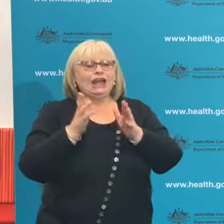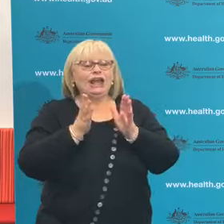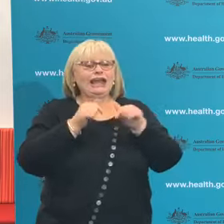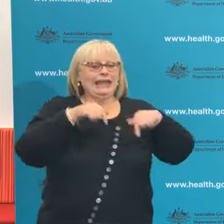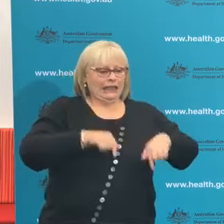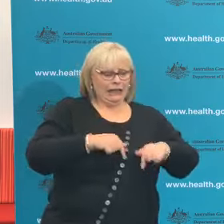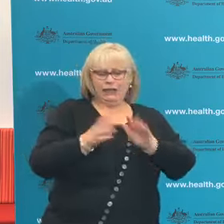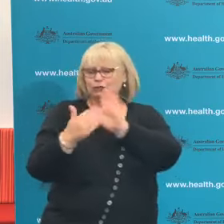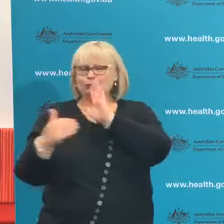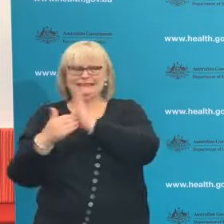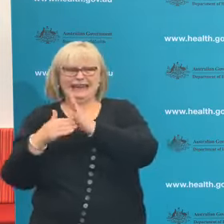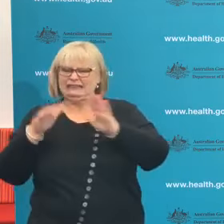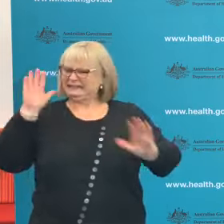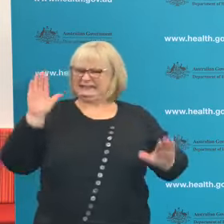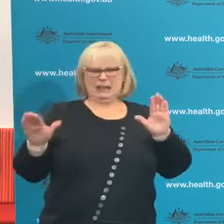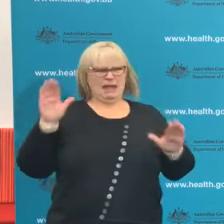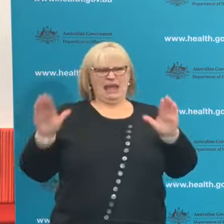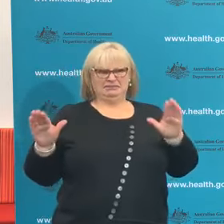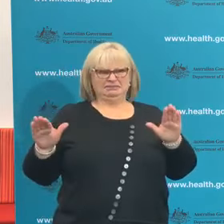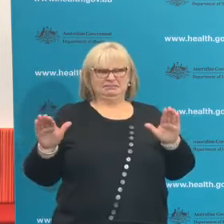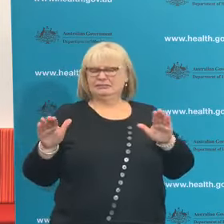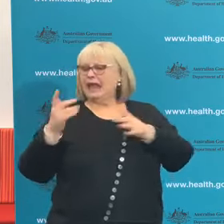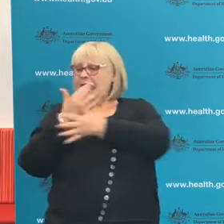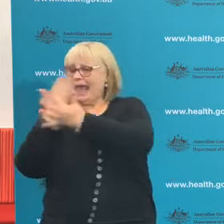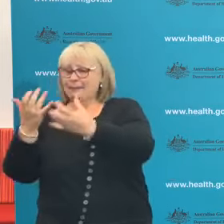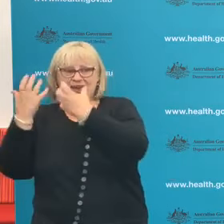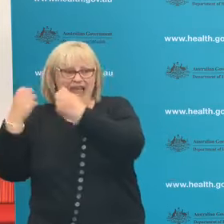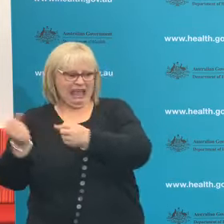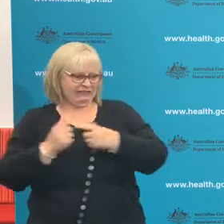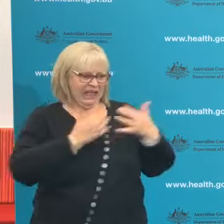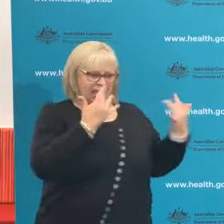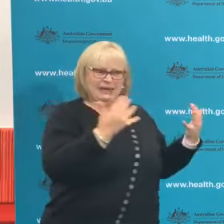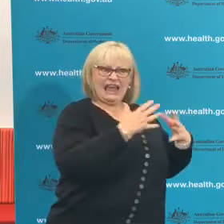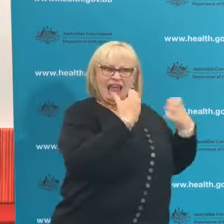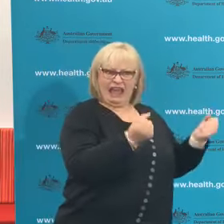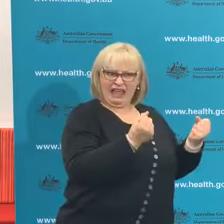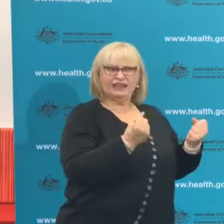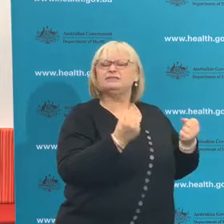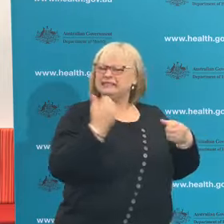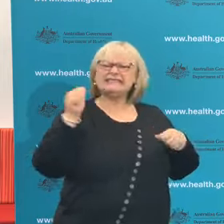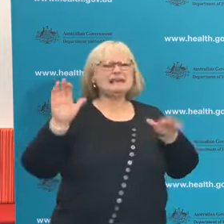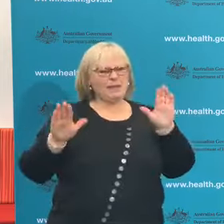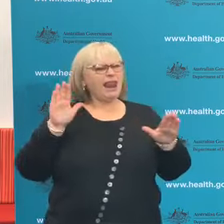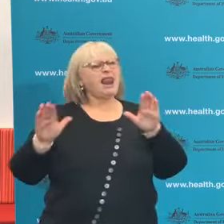very similar. In terms of per capita case numbers, they have certainly, because